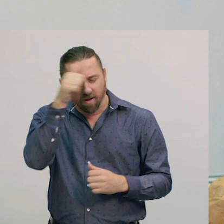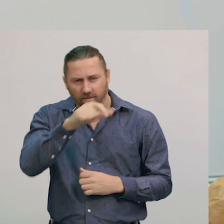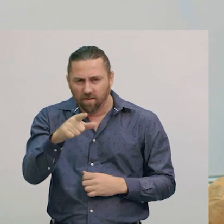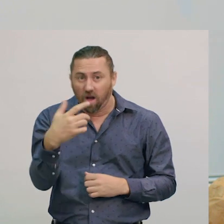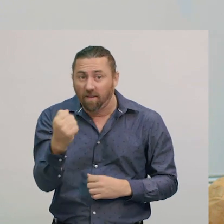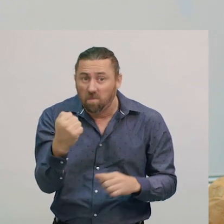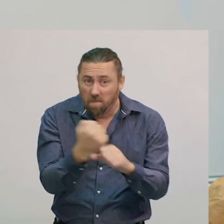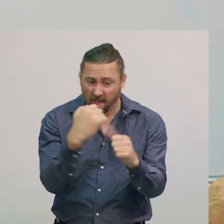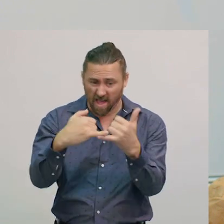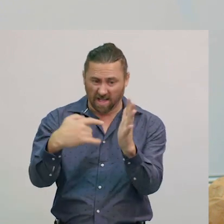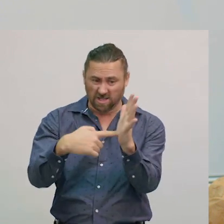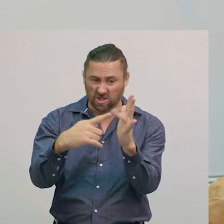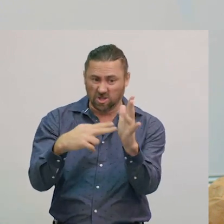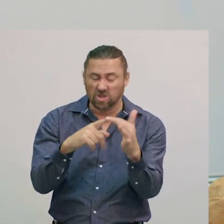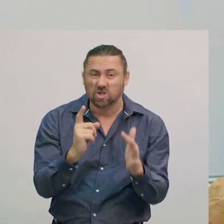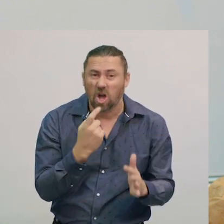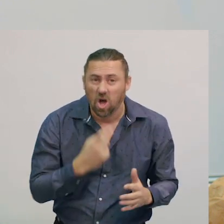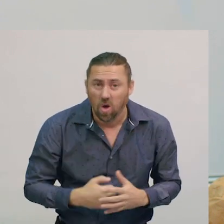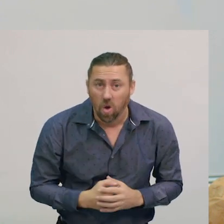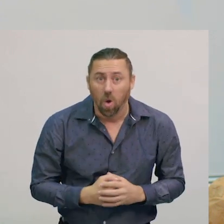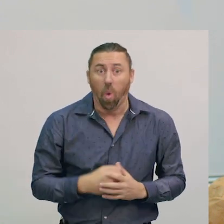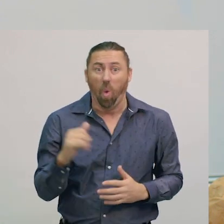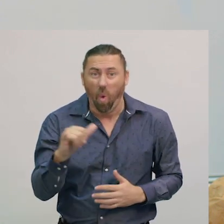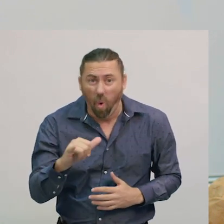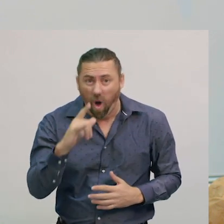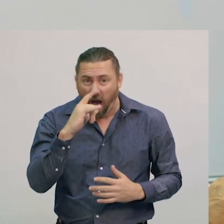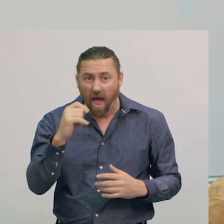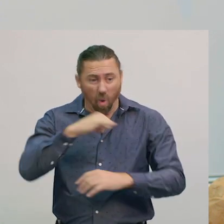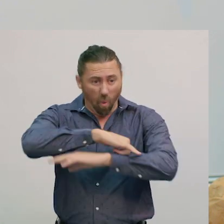I even have a picture of one made of whale bones.